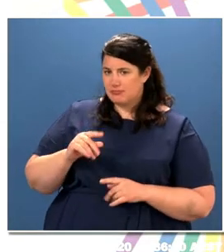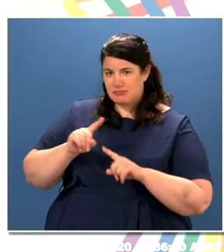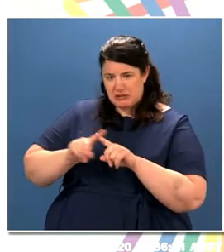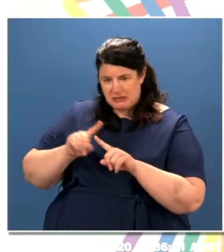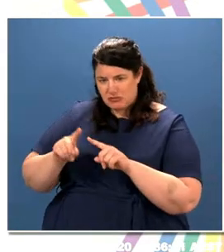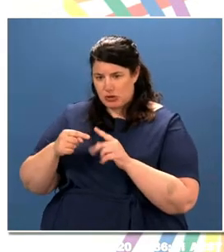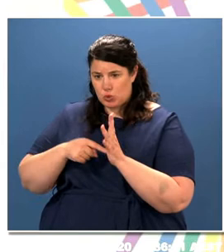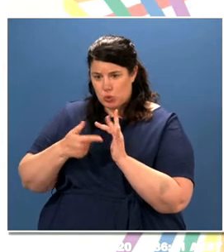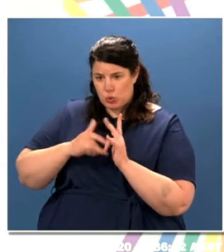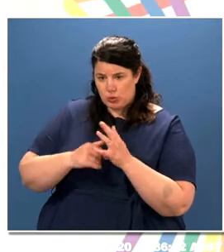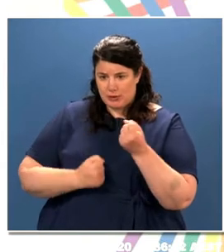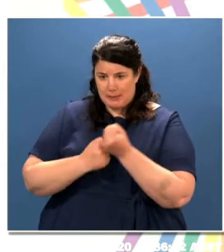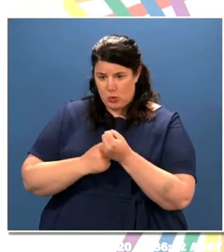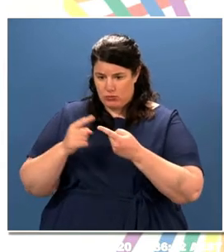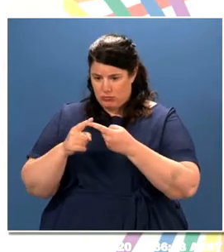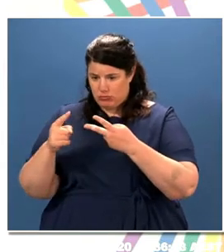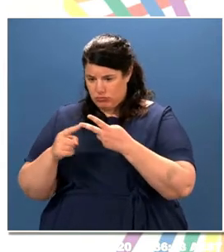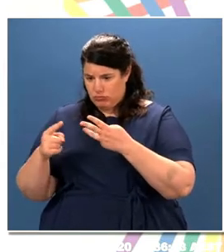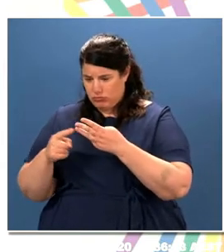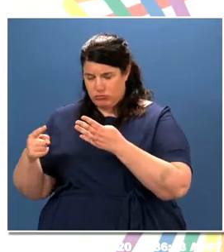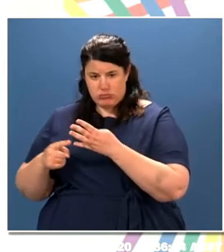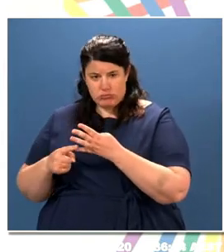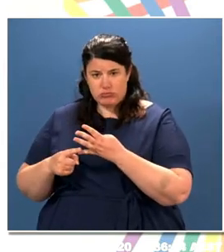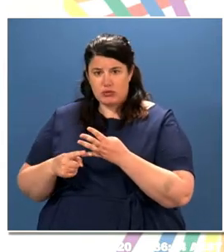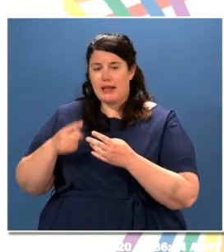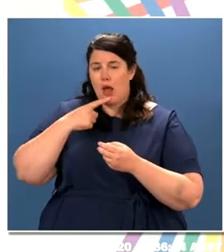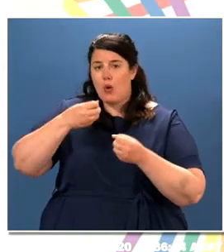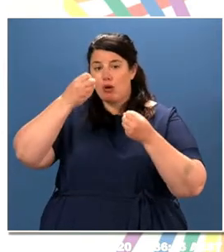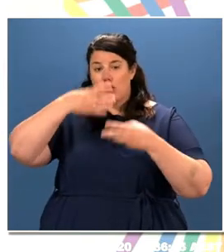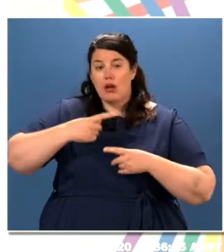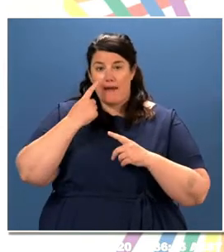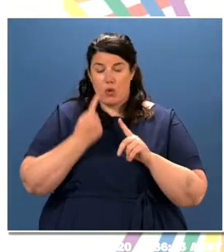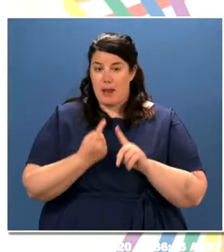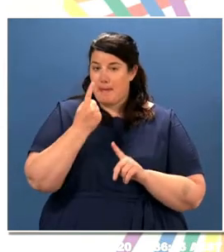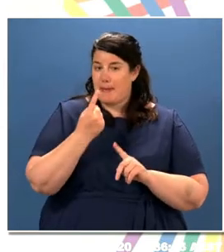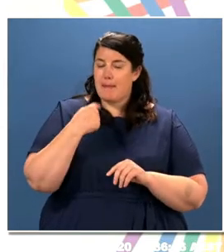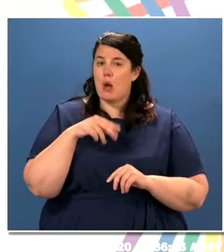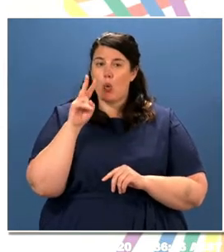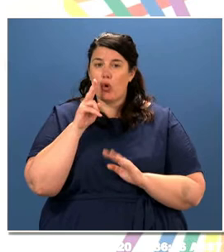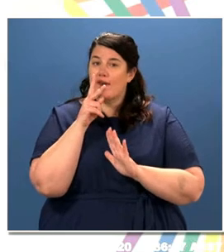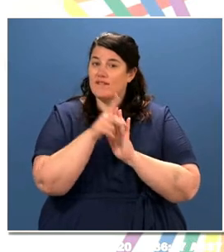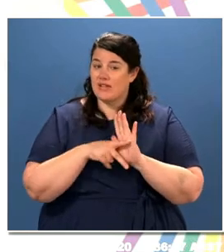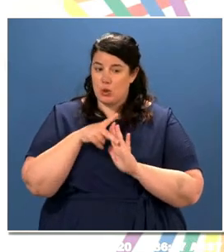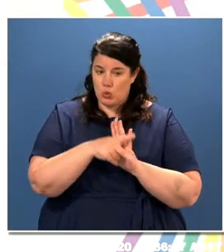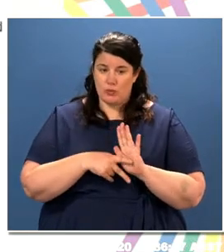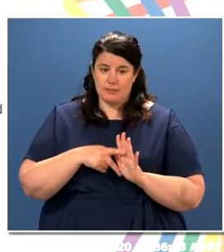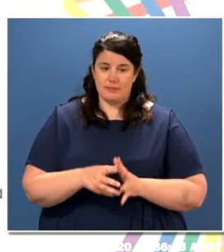behind each of those. And we'll come back. But if we can scroll up the screen a little bit now And I ask the operator if we can please play the video.